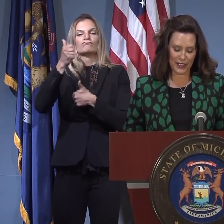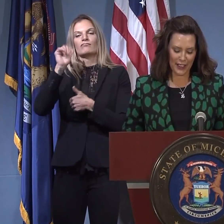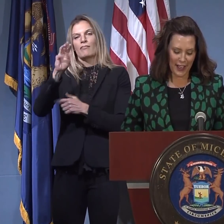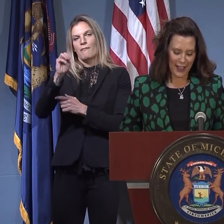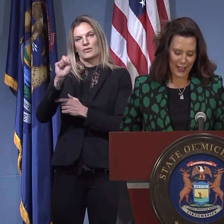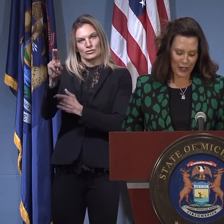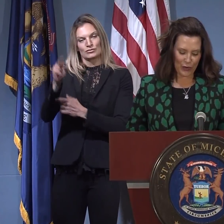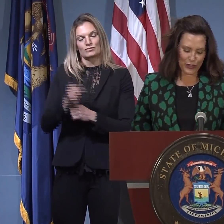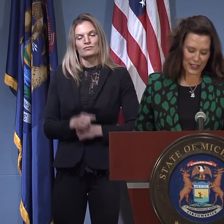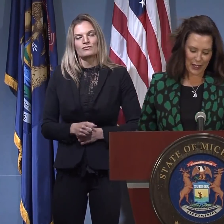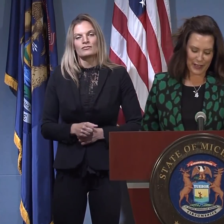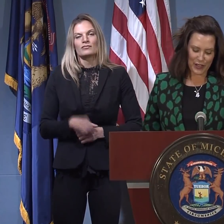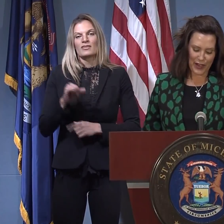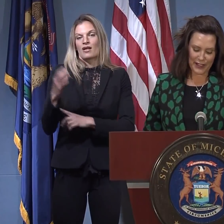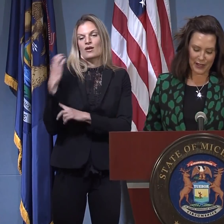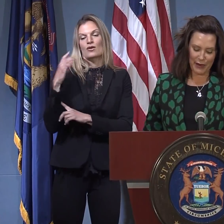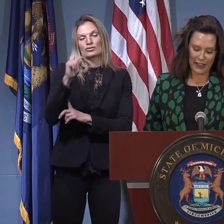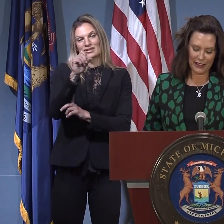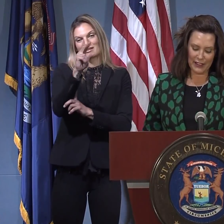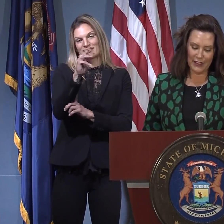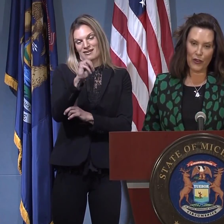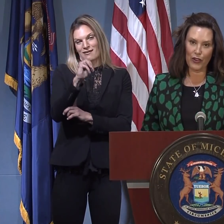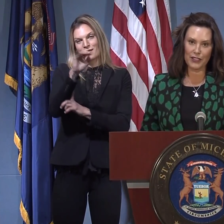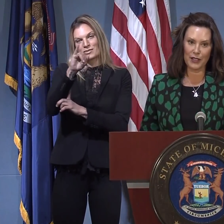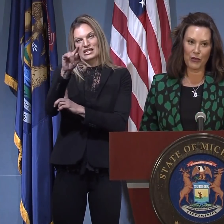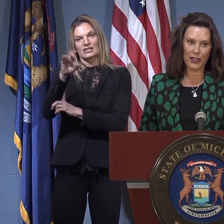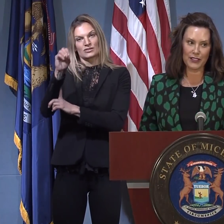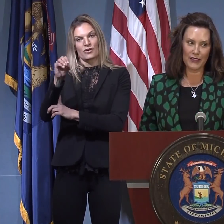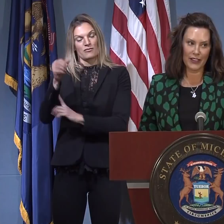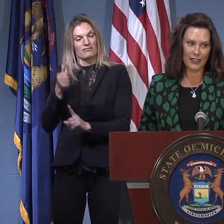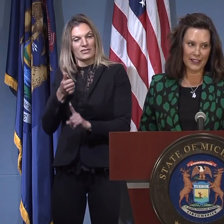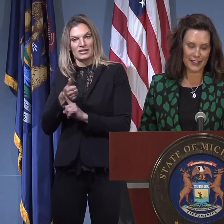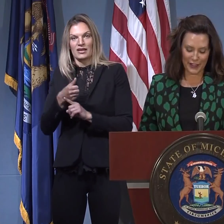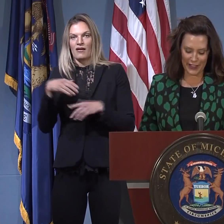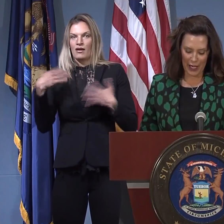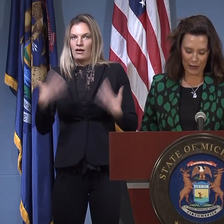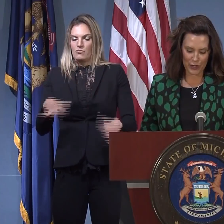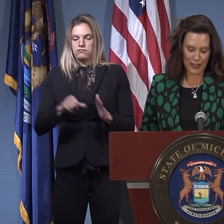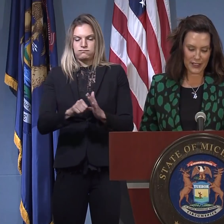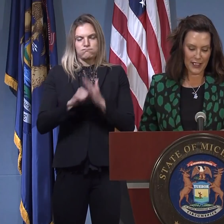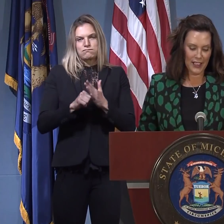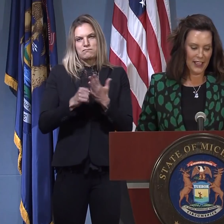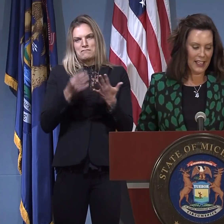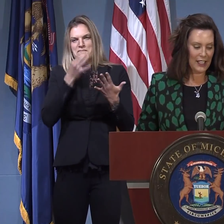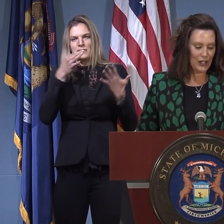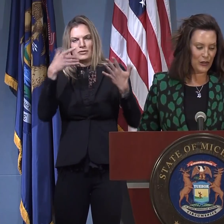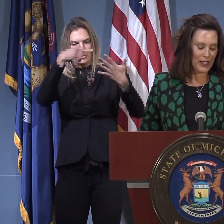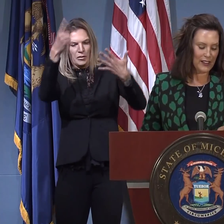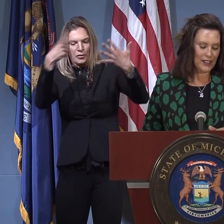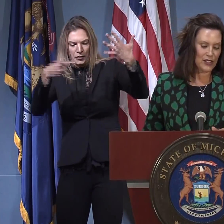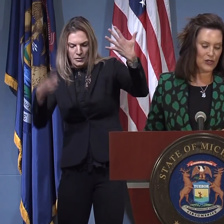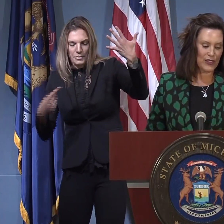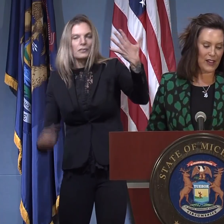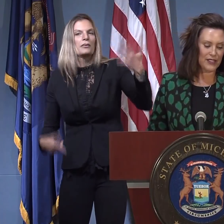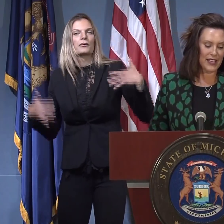WHO DOESN'T NEED MUCH OF INTRODUCTION BUT HONOR HIM WITH A BIT OF ONE. IN THE 25 YEARS AS HEAD COACH AT